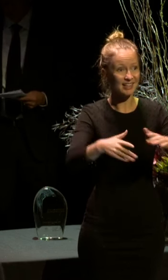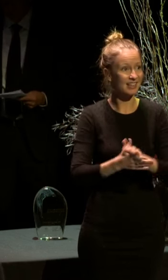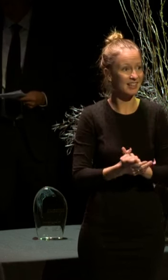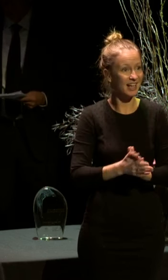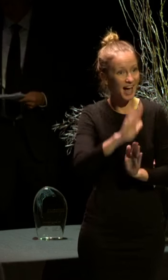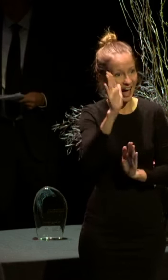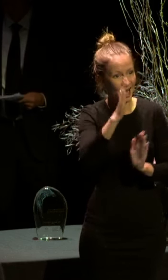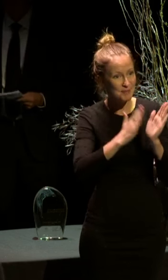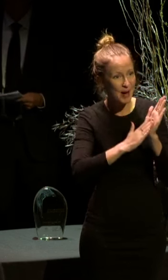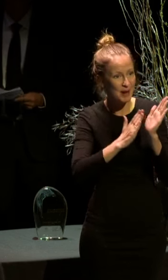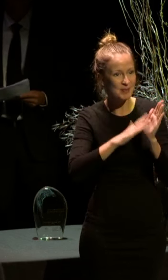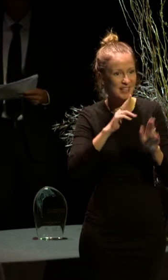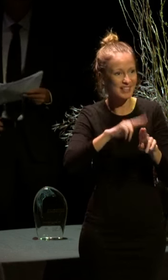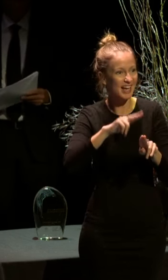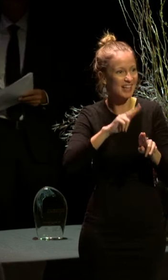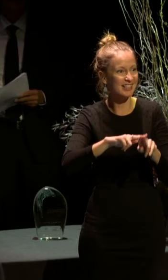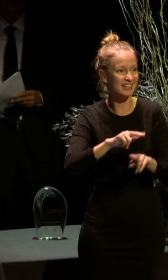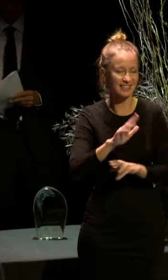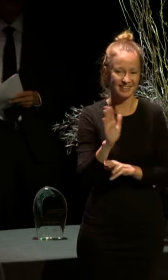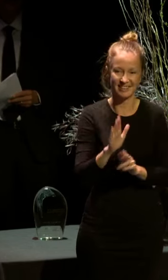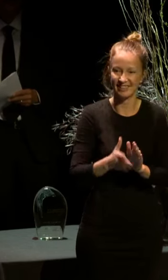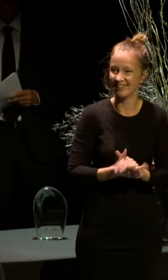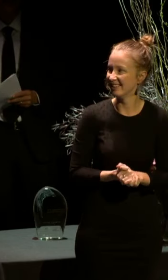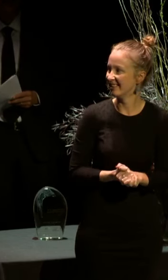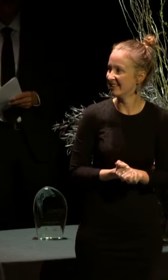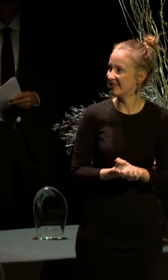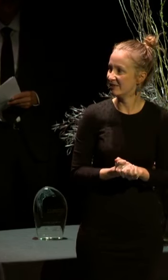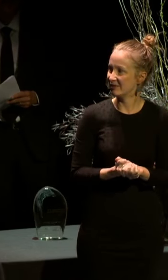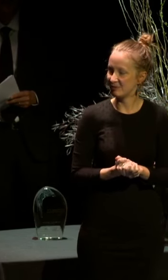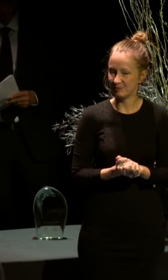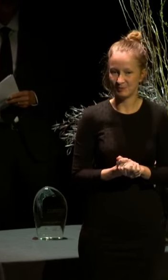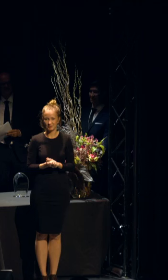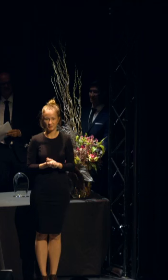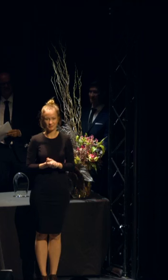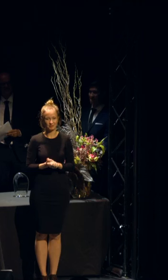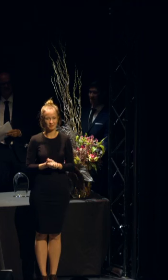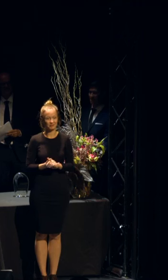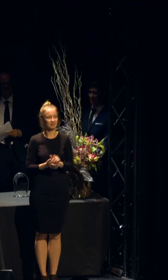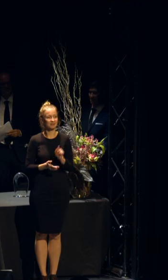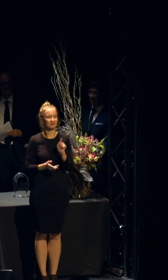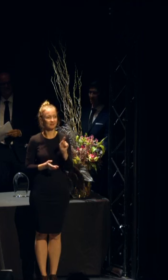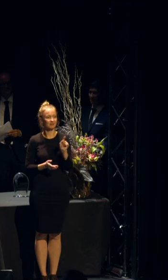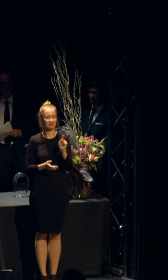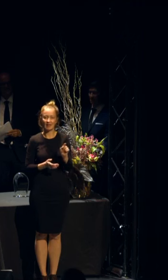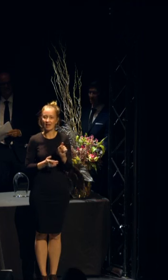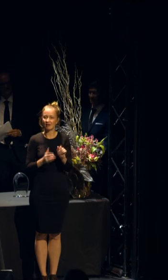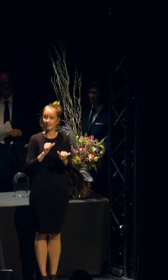Hi, Dad. My friends - Marcia Langton, a big mentor of mine. Jane Minchin.